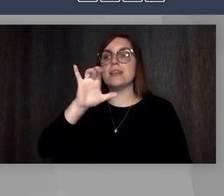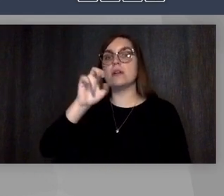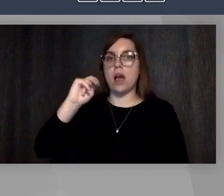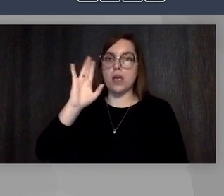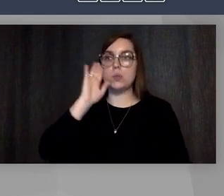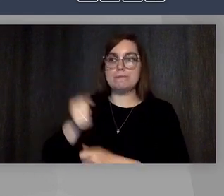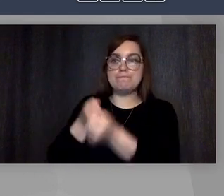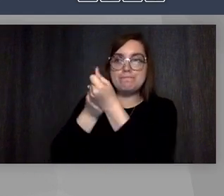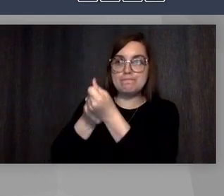The session will begin shortly.